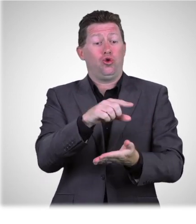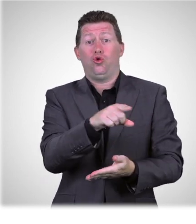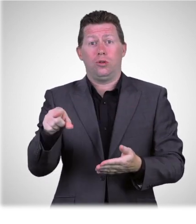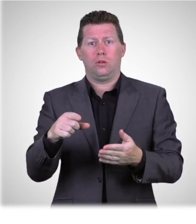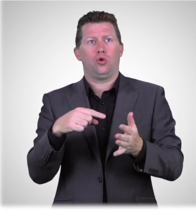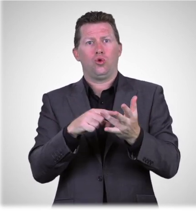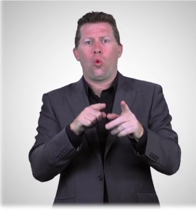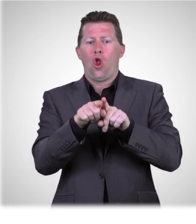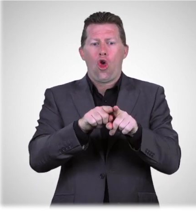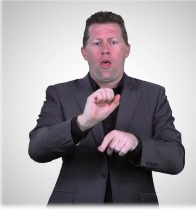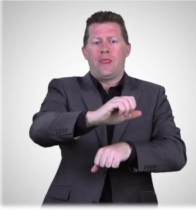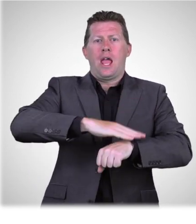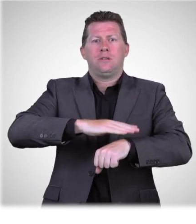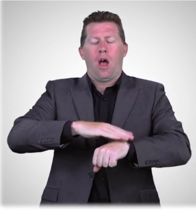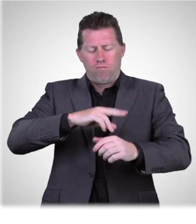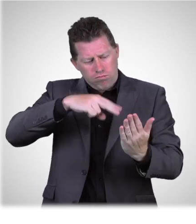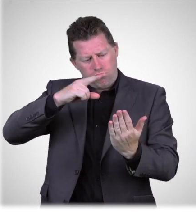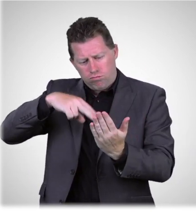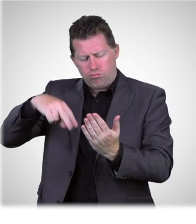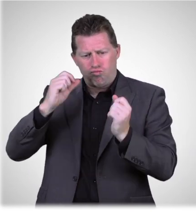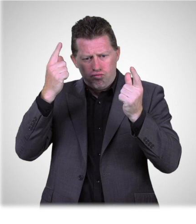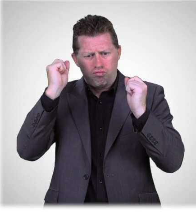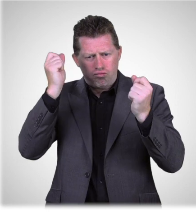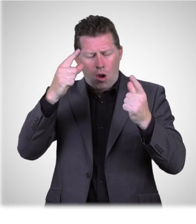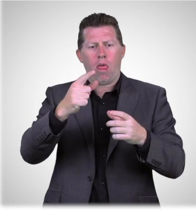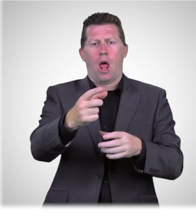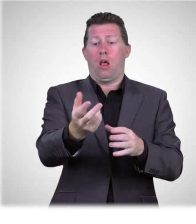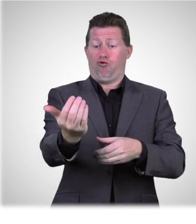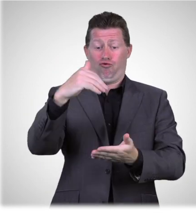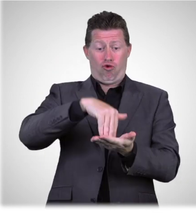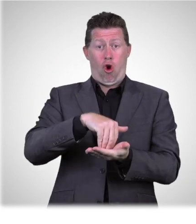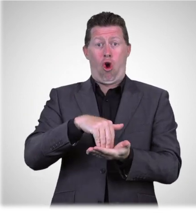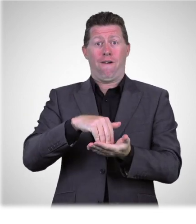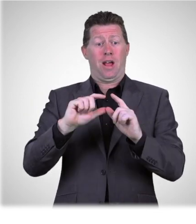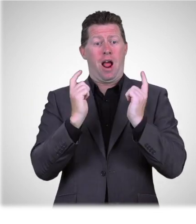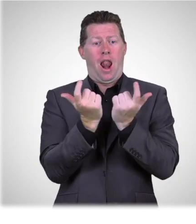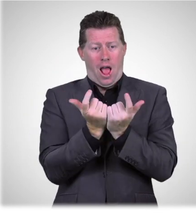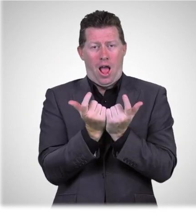about the topic on their own time before engaging with the class activities. Pre-class activities